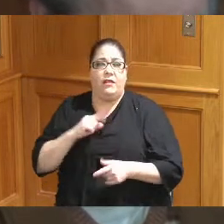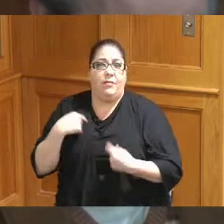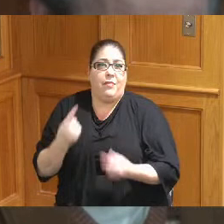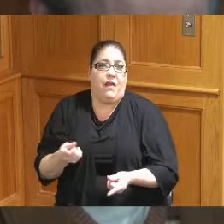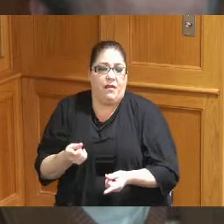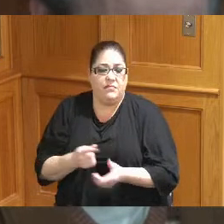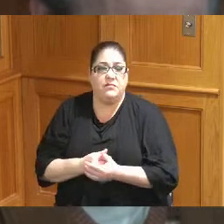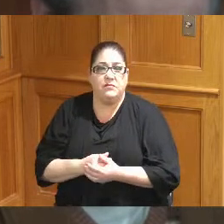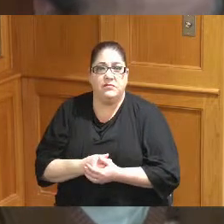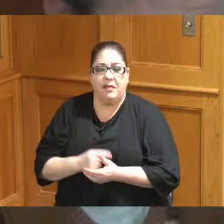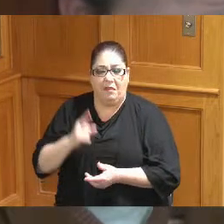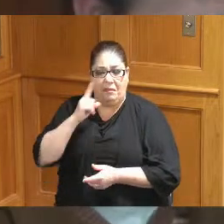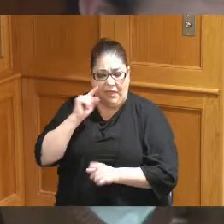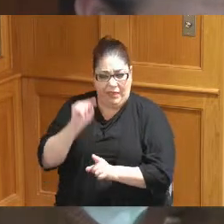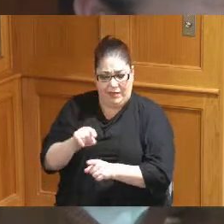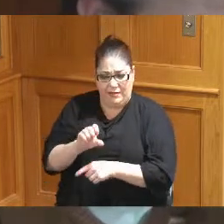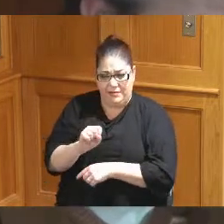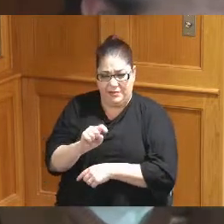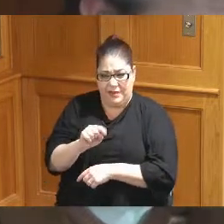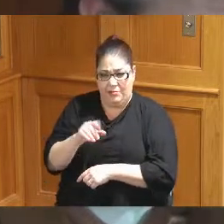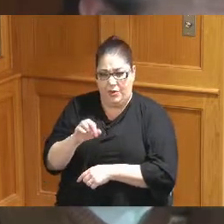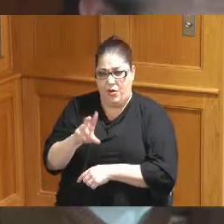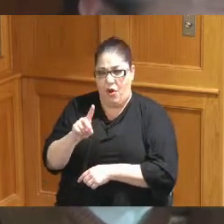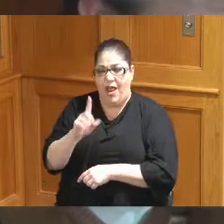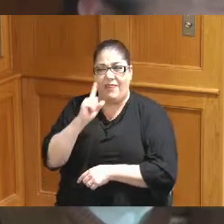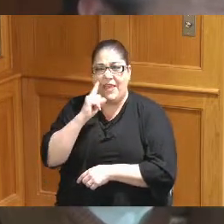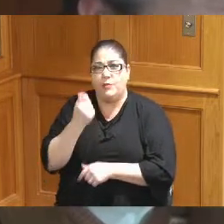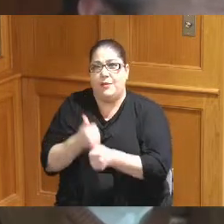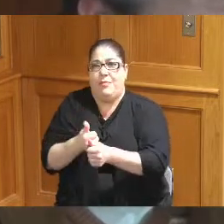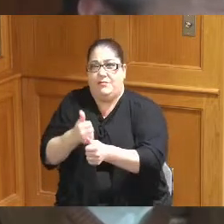it was St. Bernard but I think it was really downwind of St. Bernard where we were having